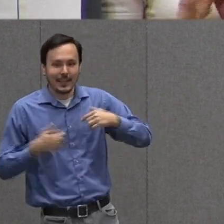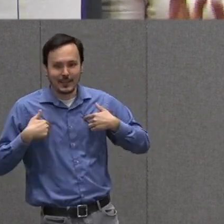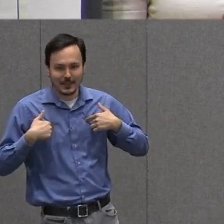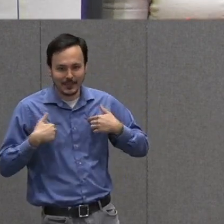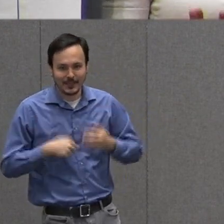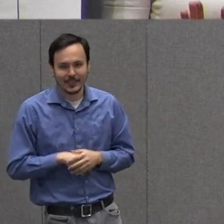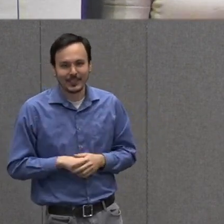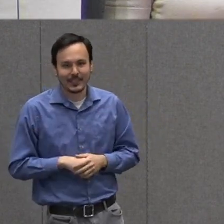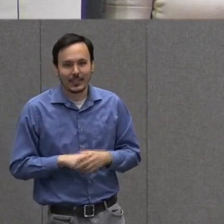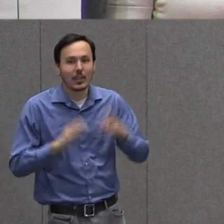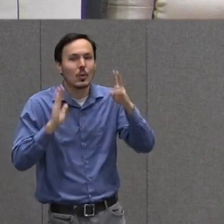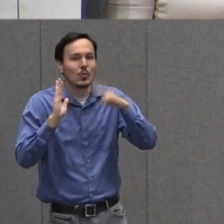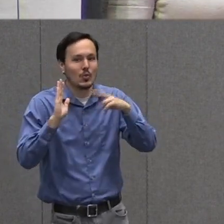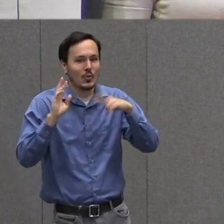I need to read the title first.